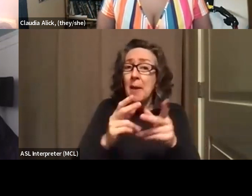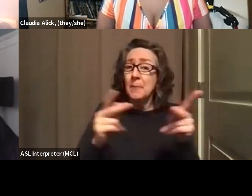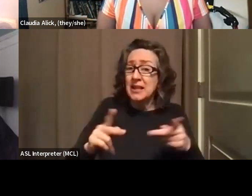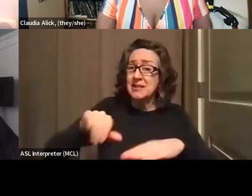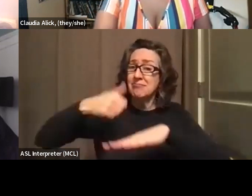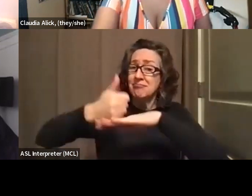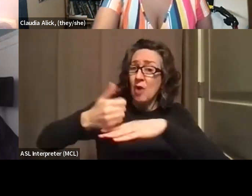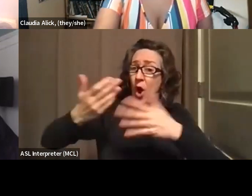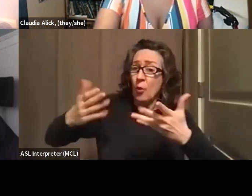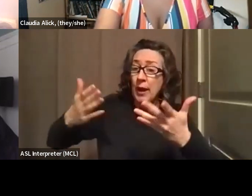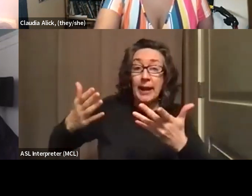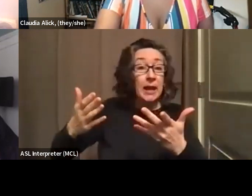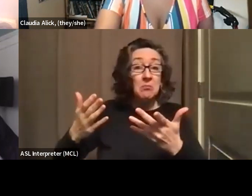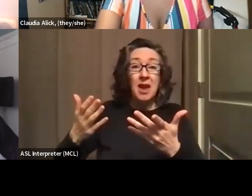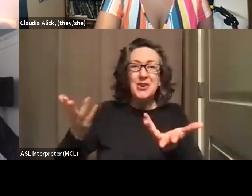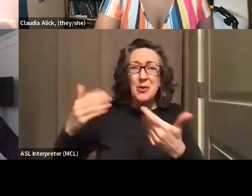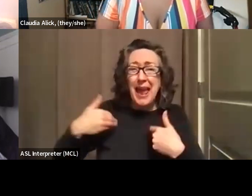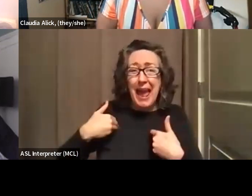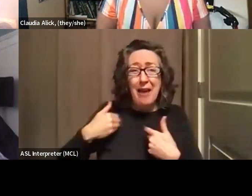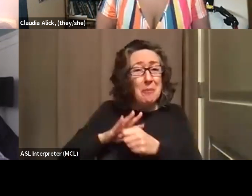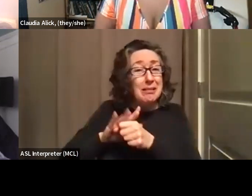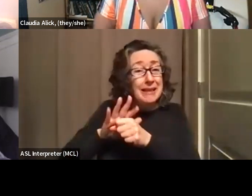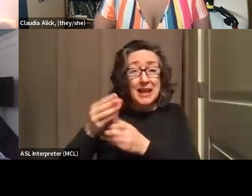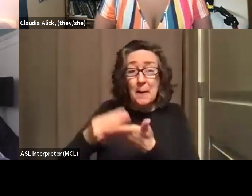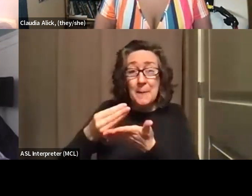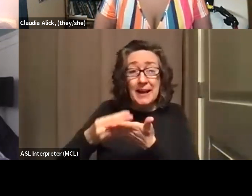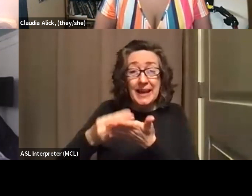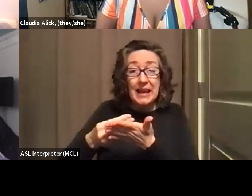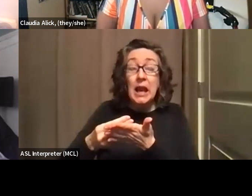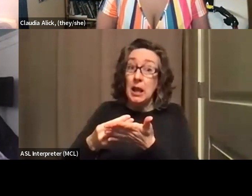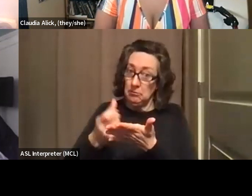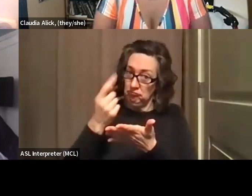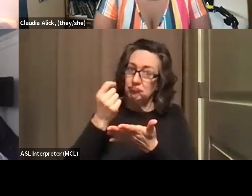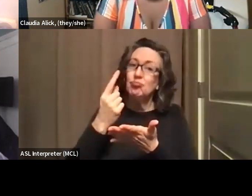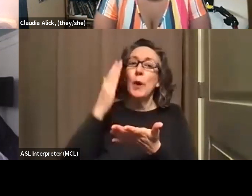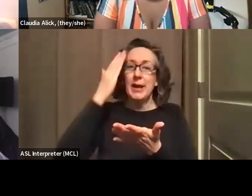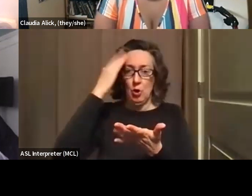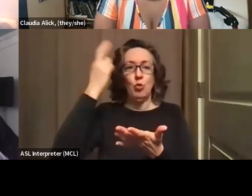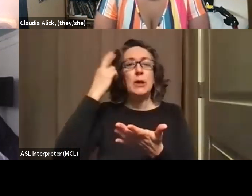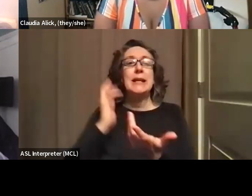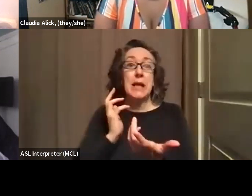Don't have a lot of money, and a lot of accommodation cost a lot. Start little and keep going.